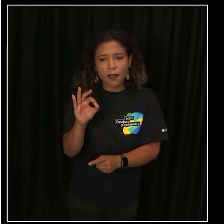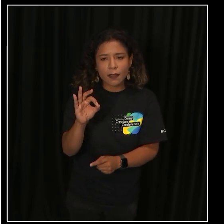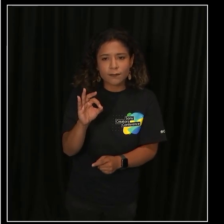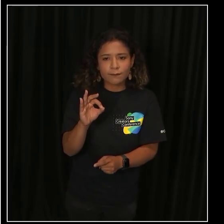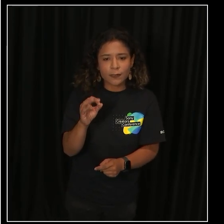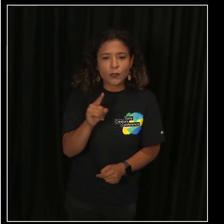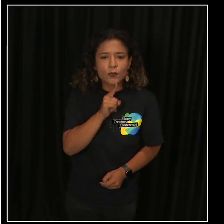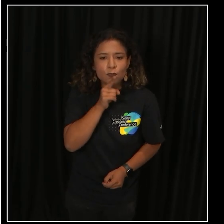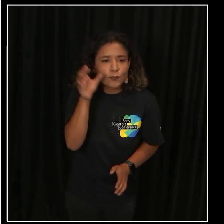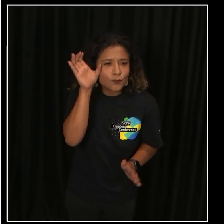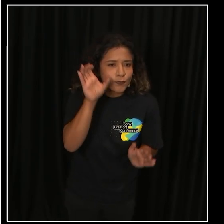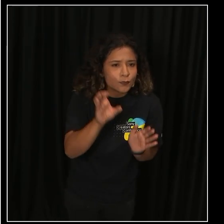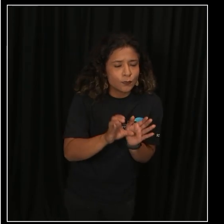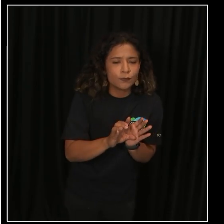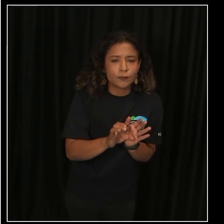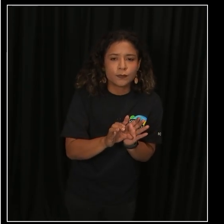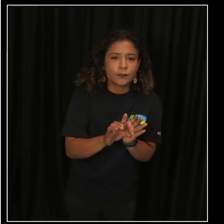this result in natural without transitions.